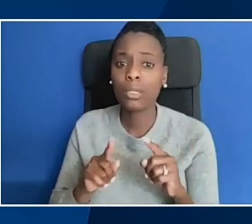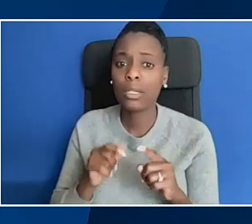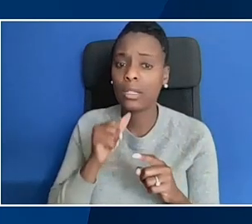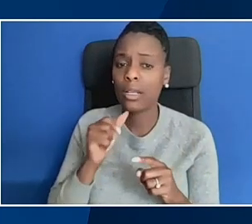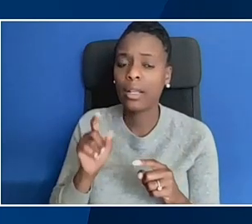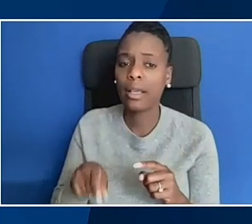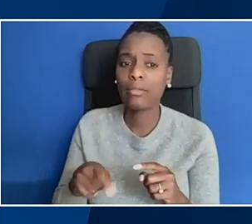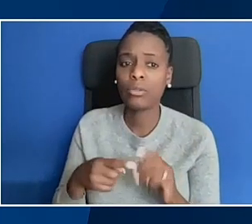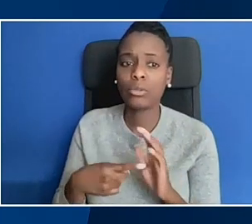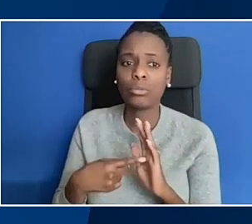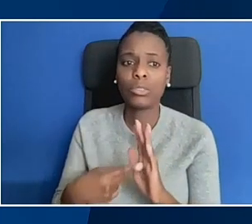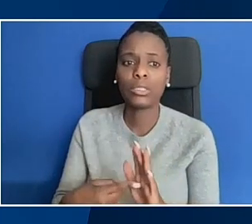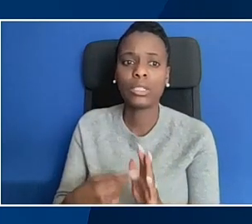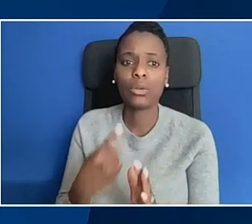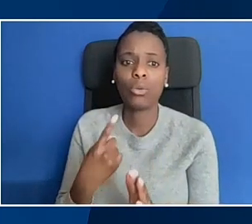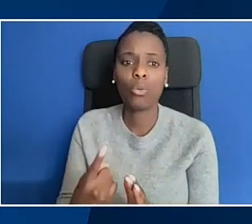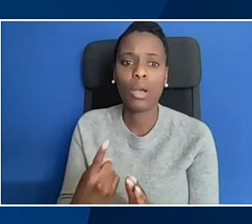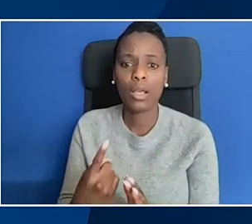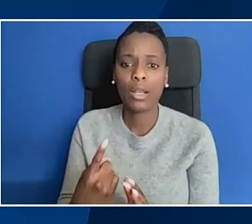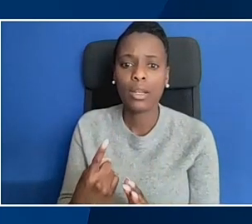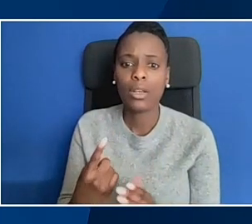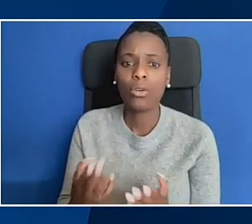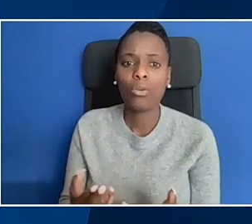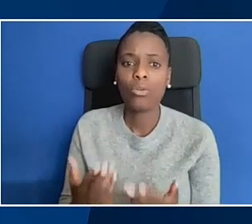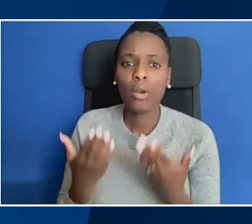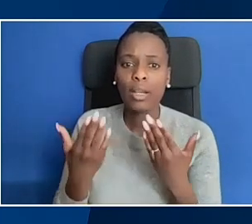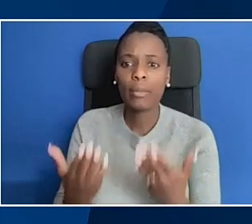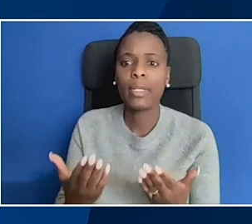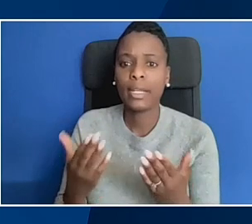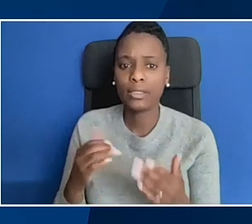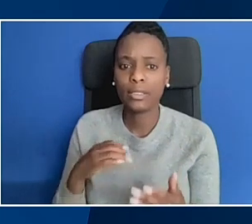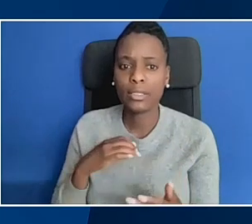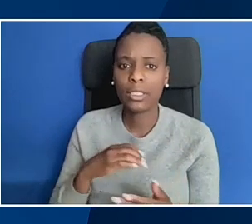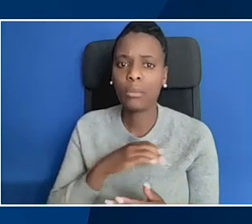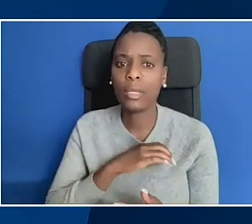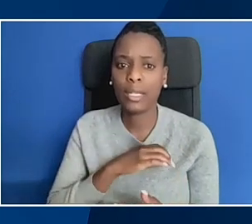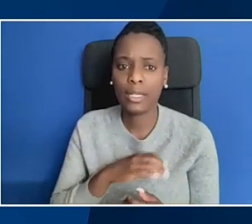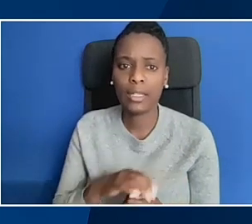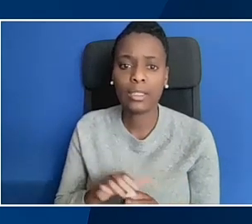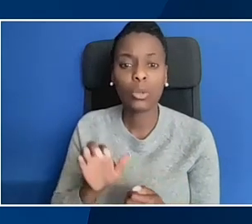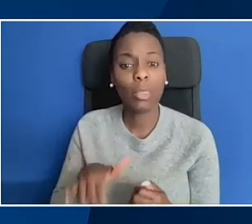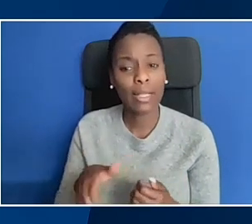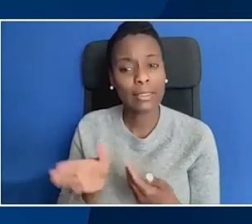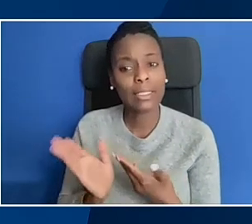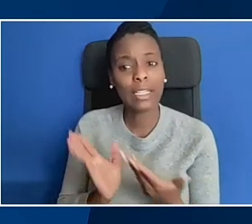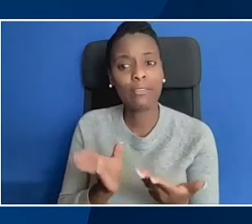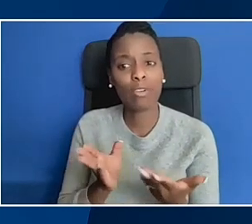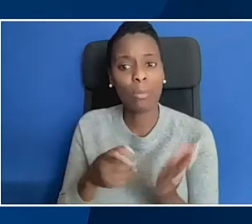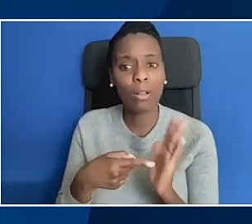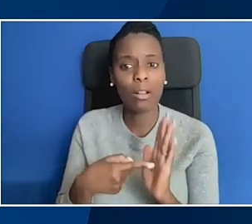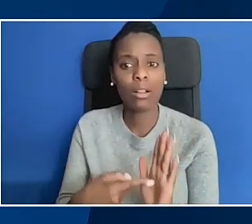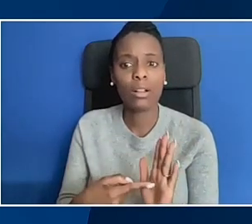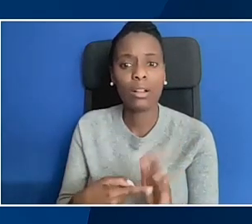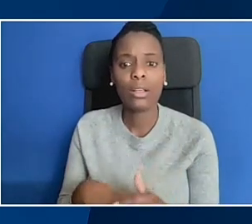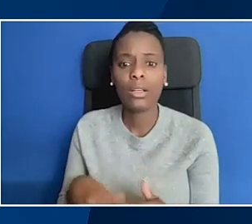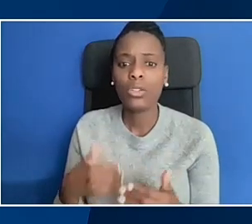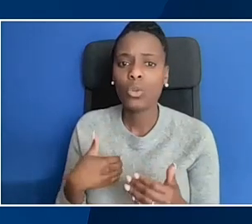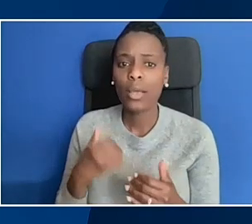recommendation to the main committee. You can all- you can- you know, so that's the deliverable for today. Just to get an idea of what you all are